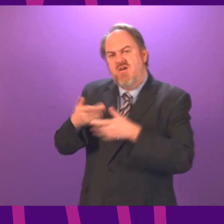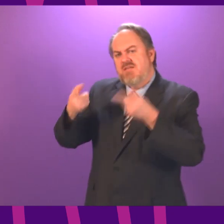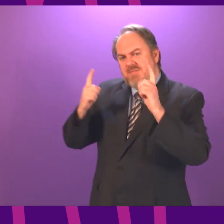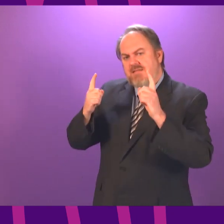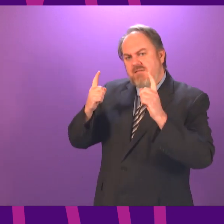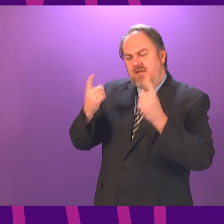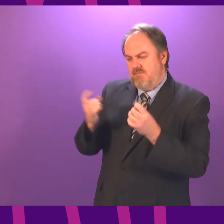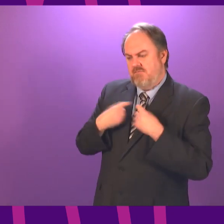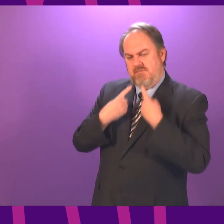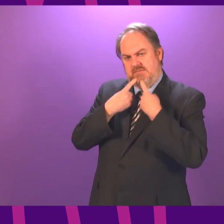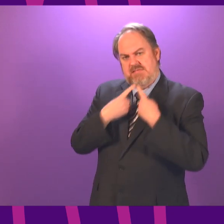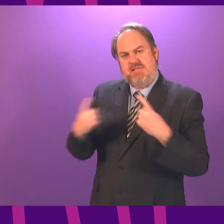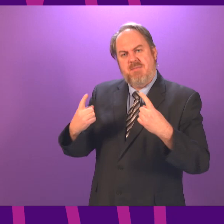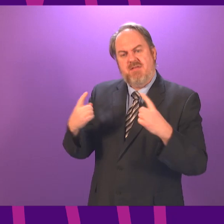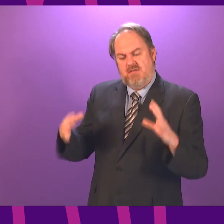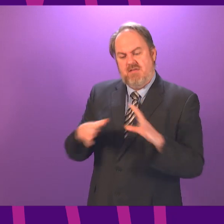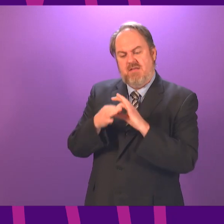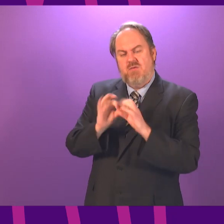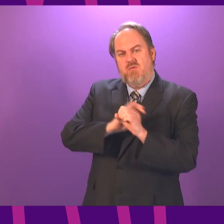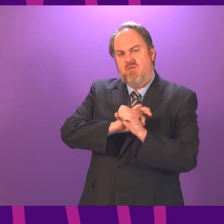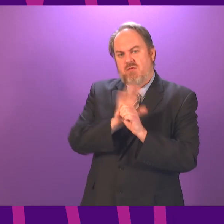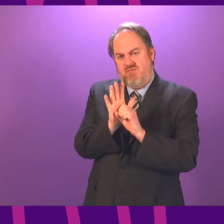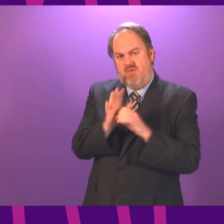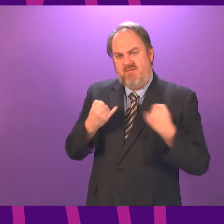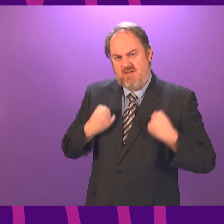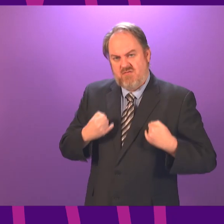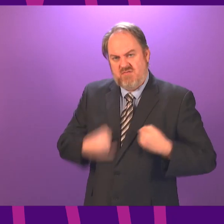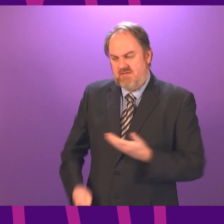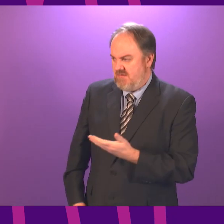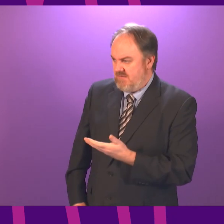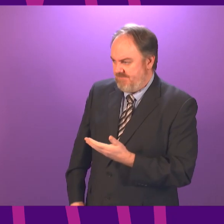to update Parliament on the situation with Covid-19. The First Minister (Nicola Sturgeon): Thank you, Presiding Officer.